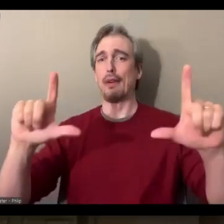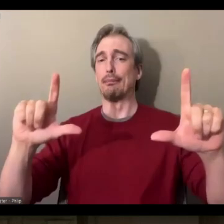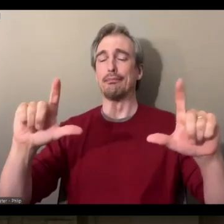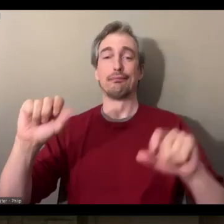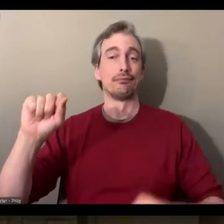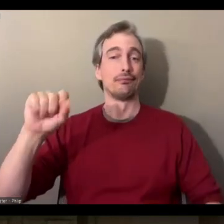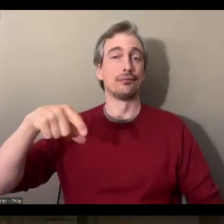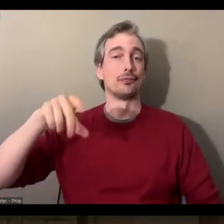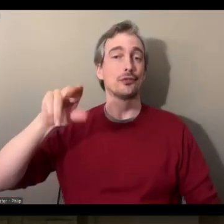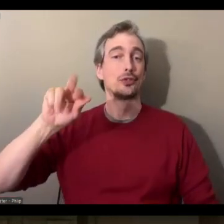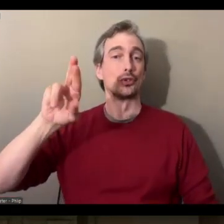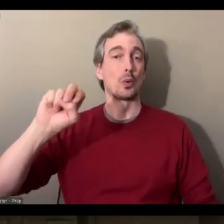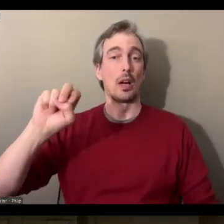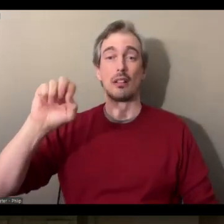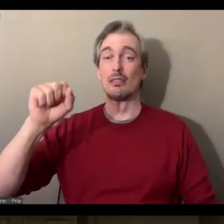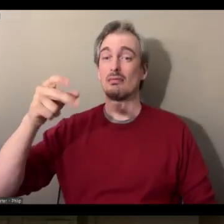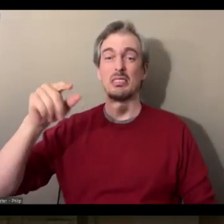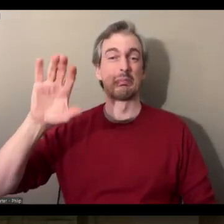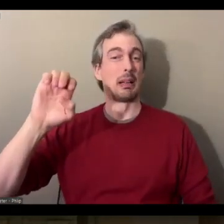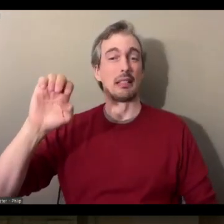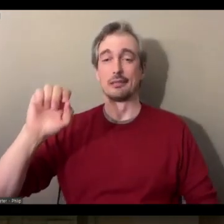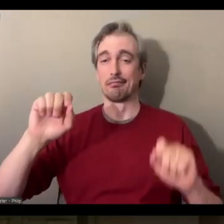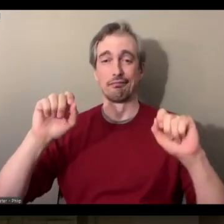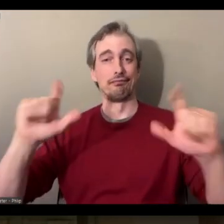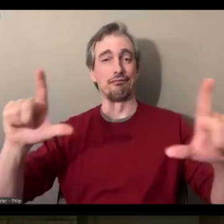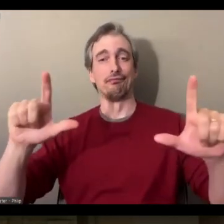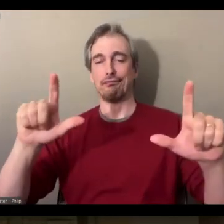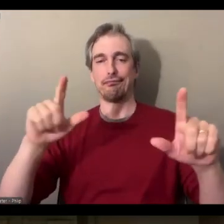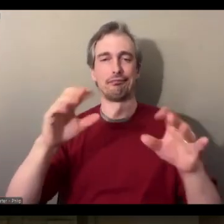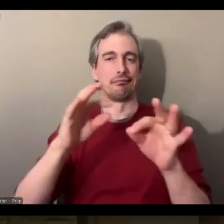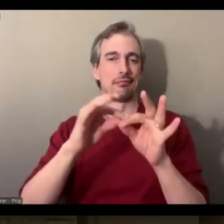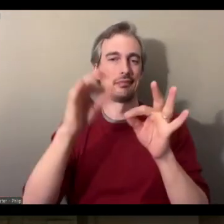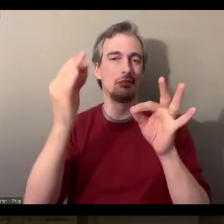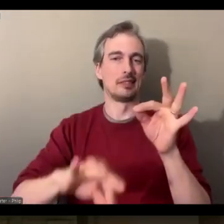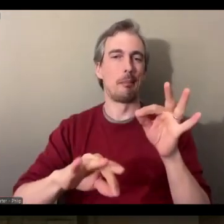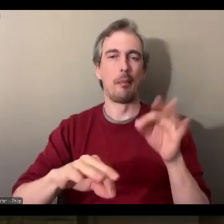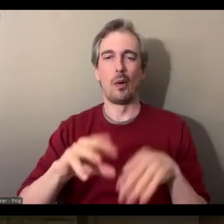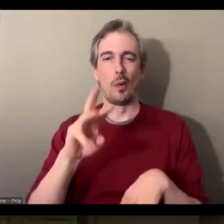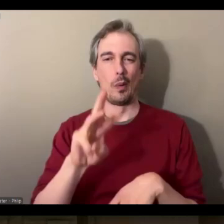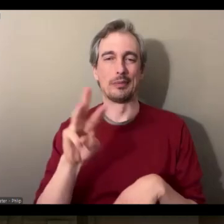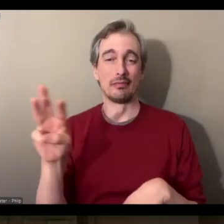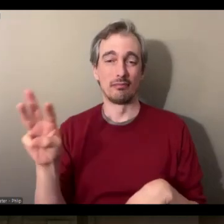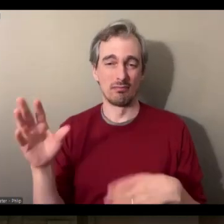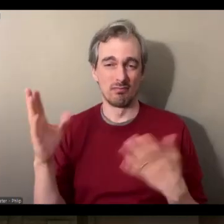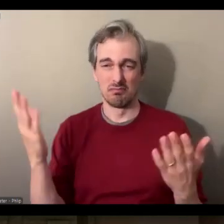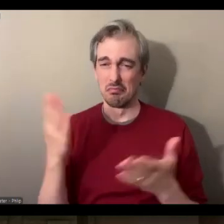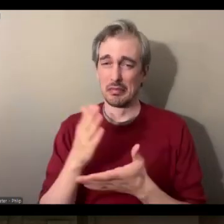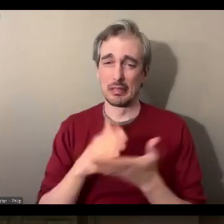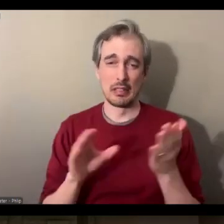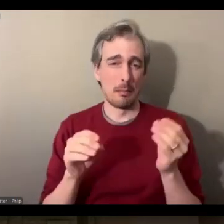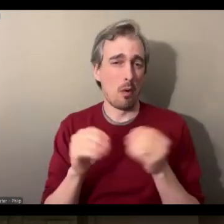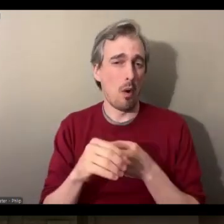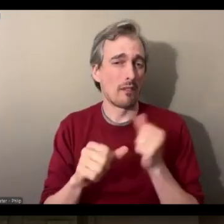similar job description put together. A couple of years before September, 2022. At this point,